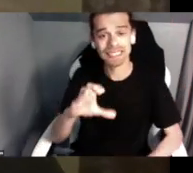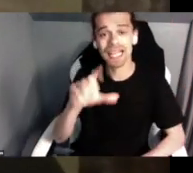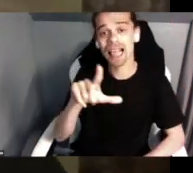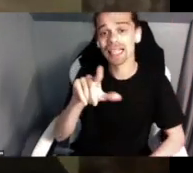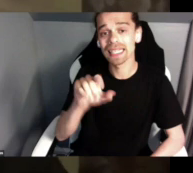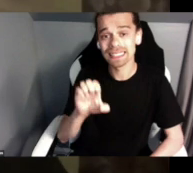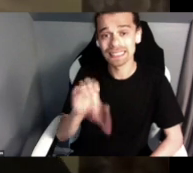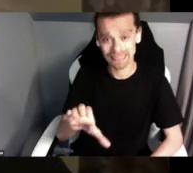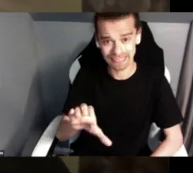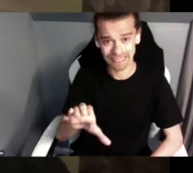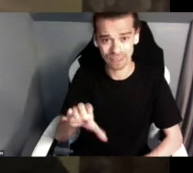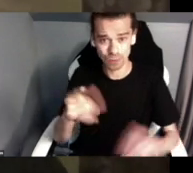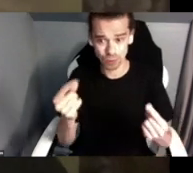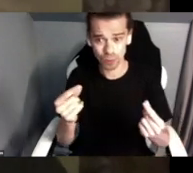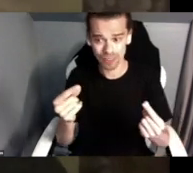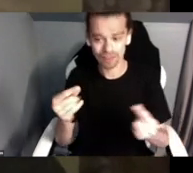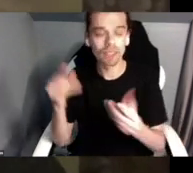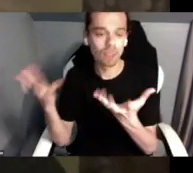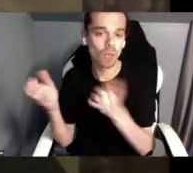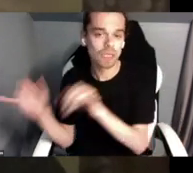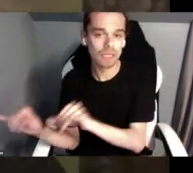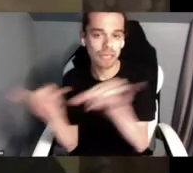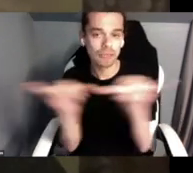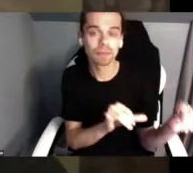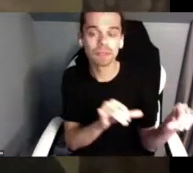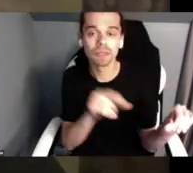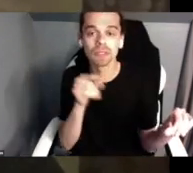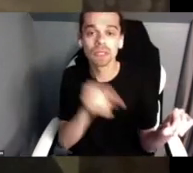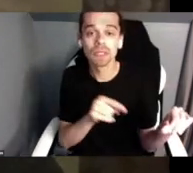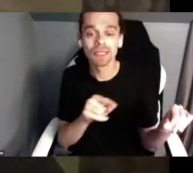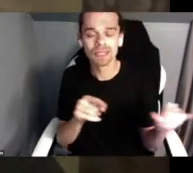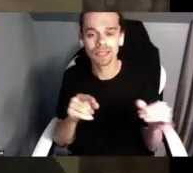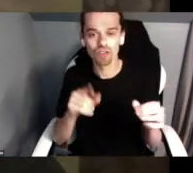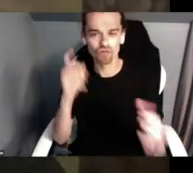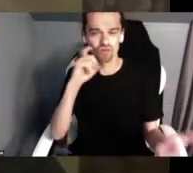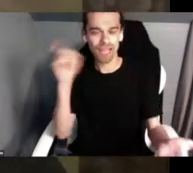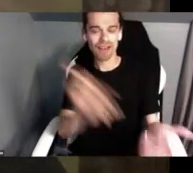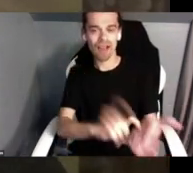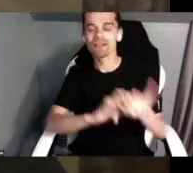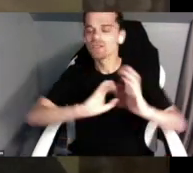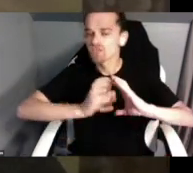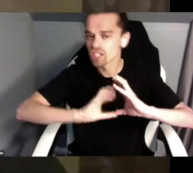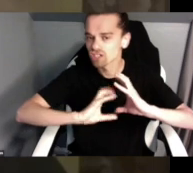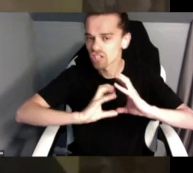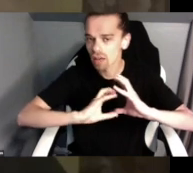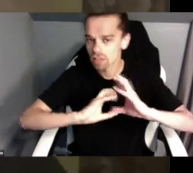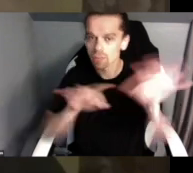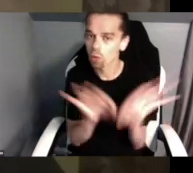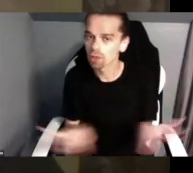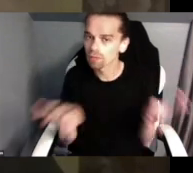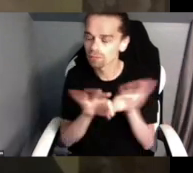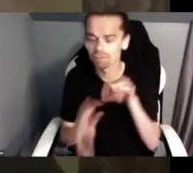We need research that recognizes our intersectionalities We are people with disabilities and we